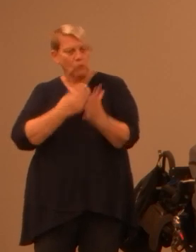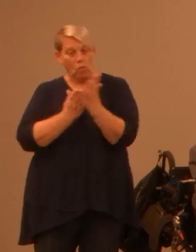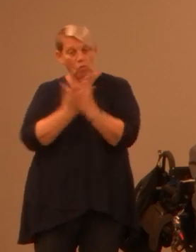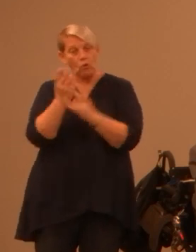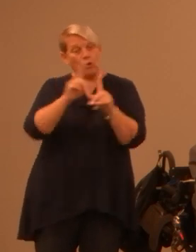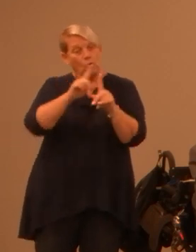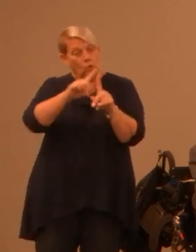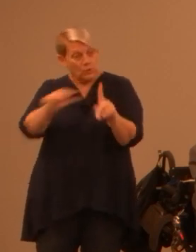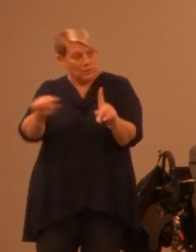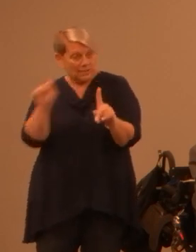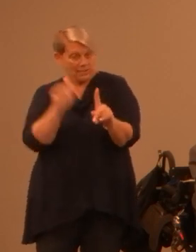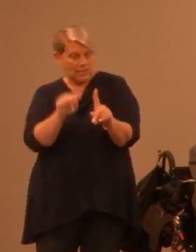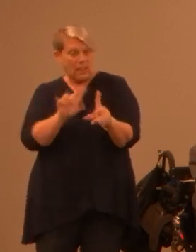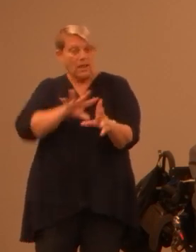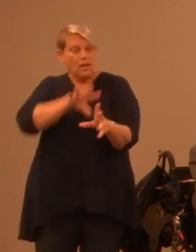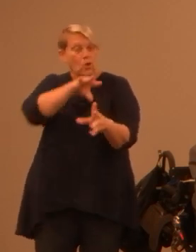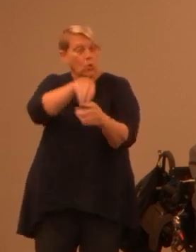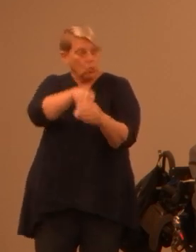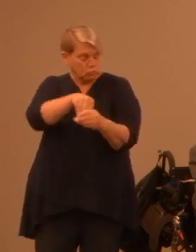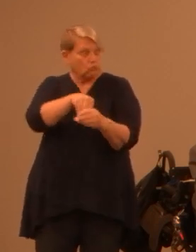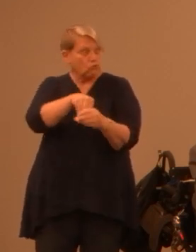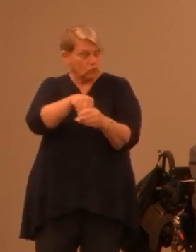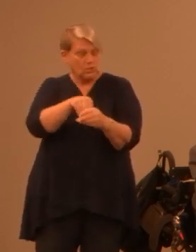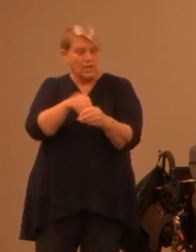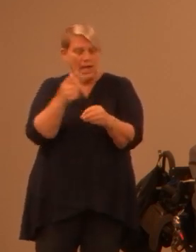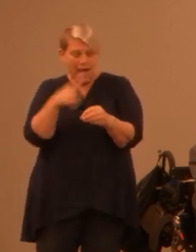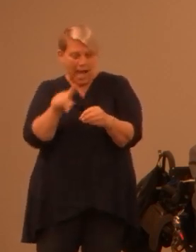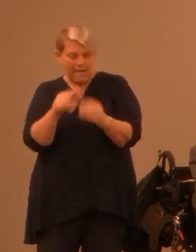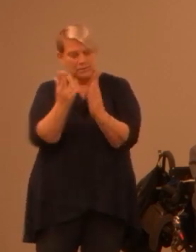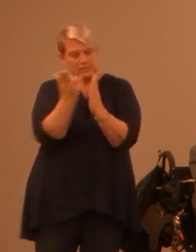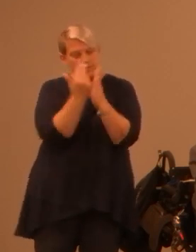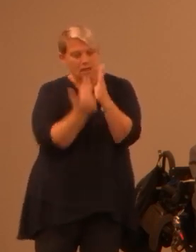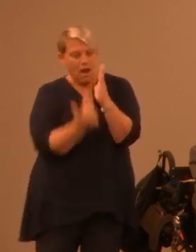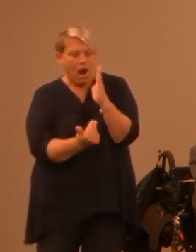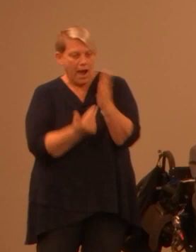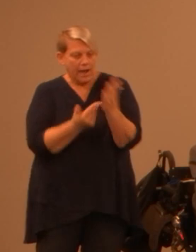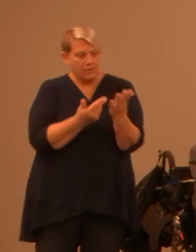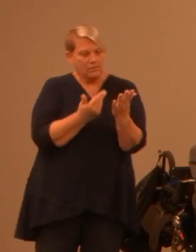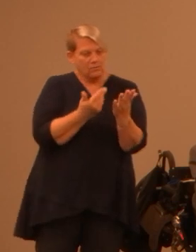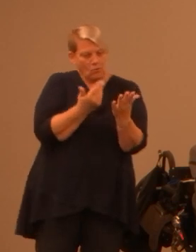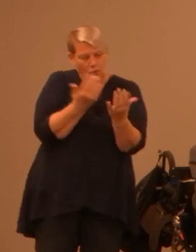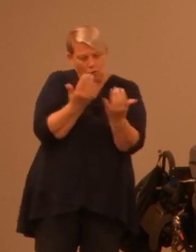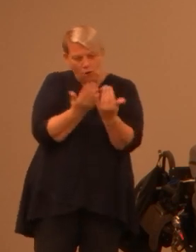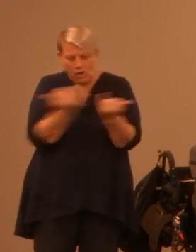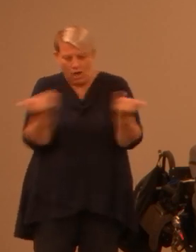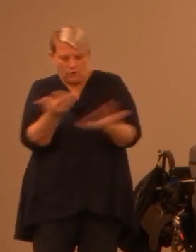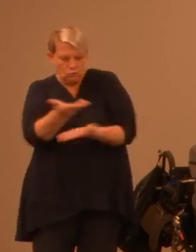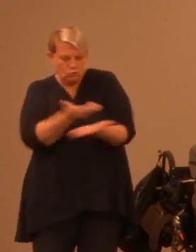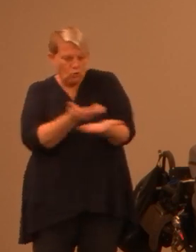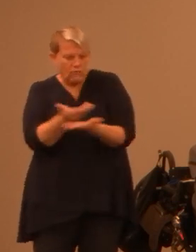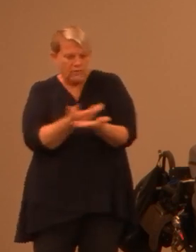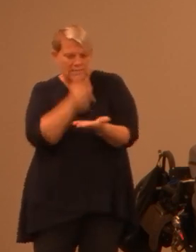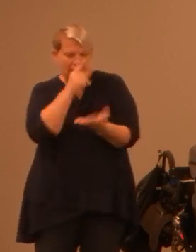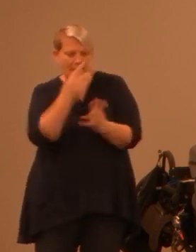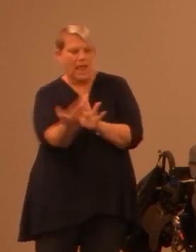inclusion and design of online services so they can be accessed by everyone.